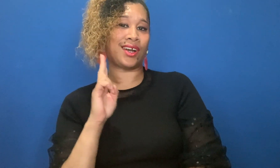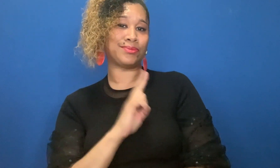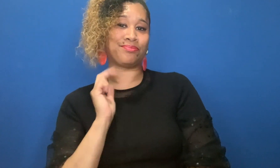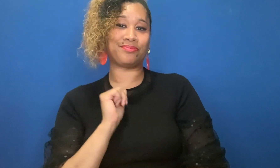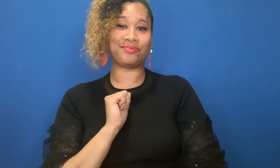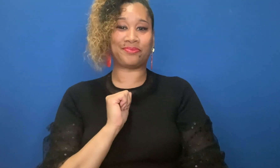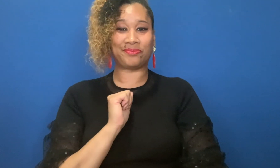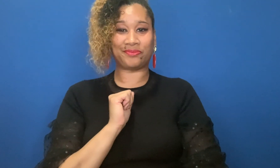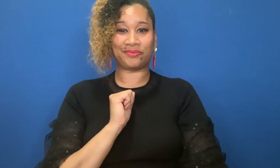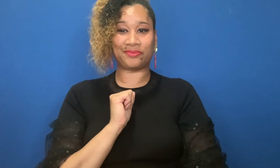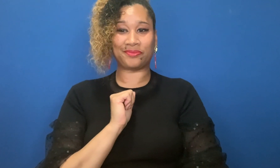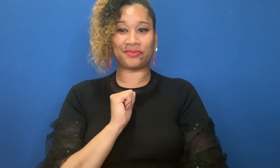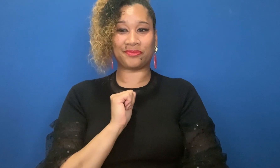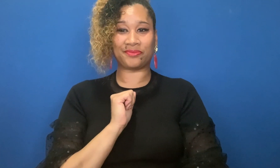that can teach them a lesson.